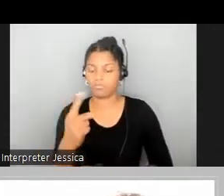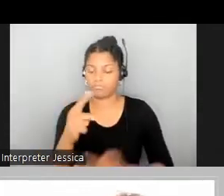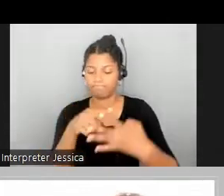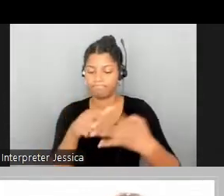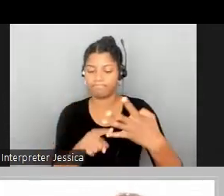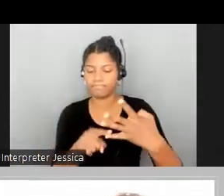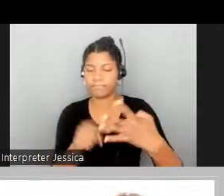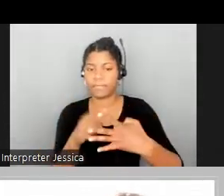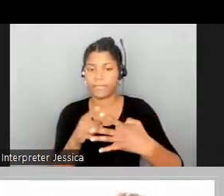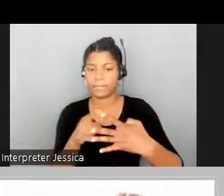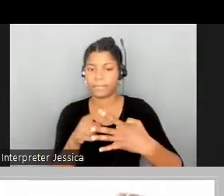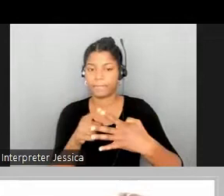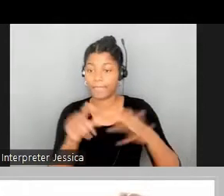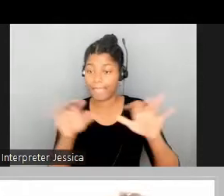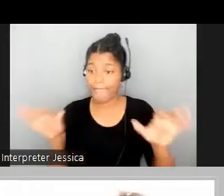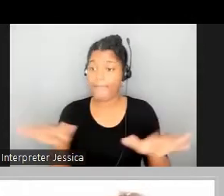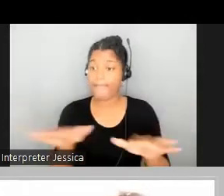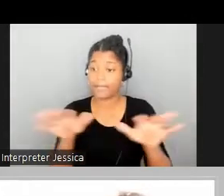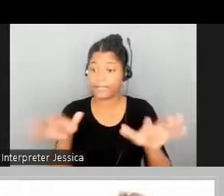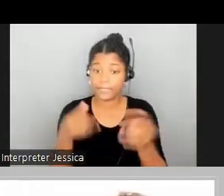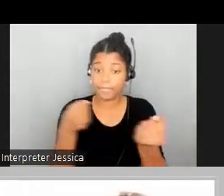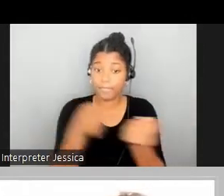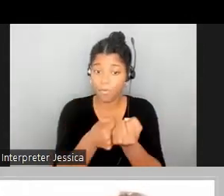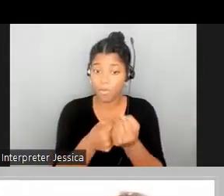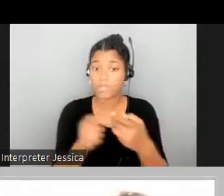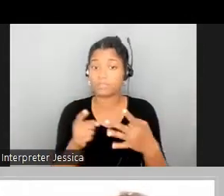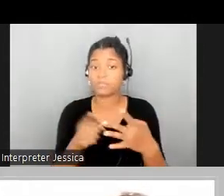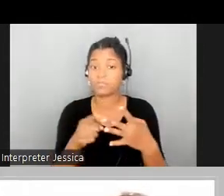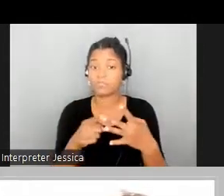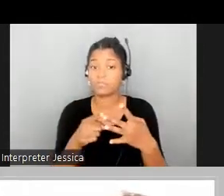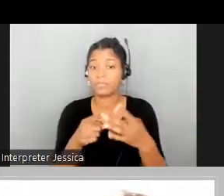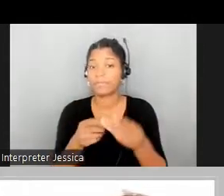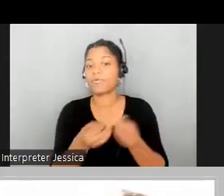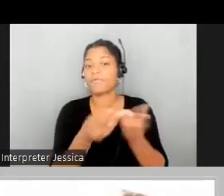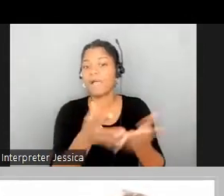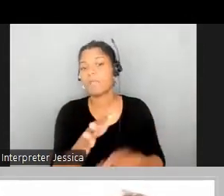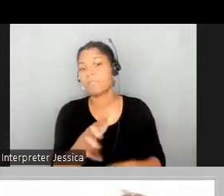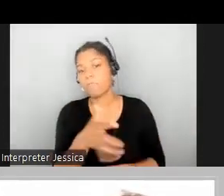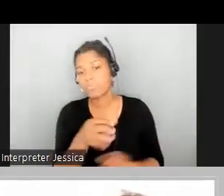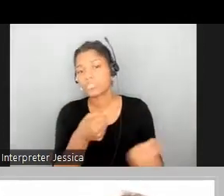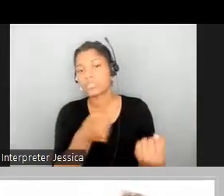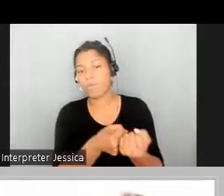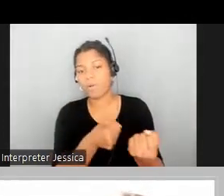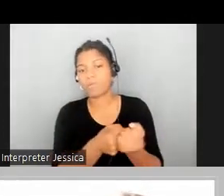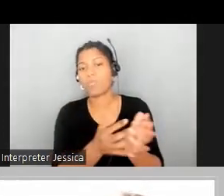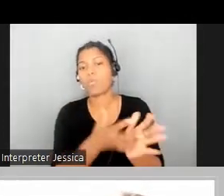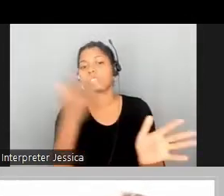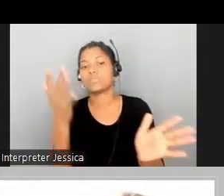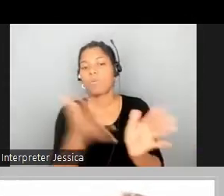Actively support, provide occasional support, do not currently provide support but maybe